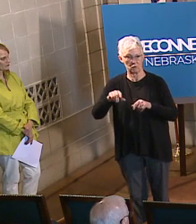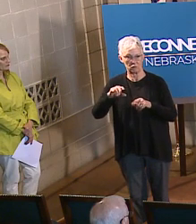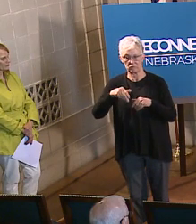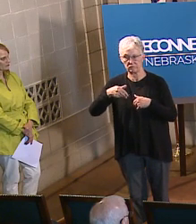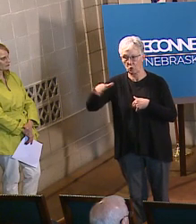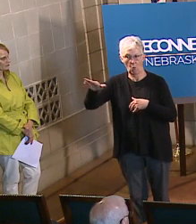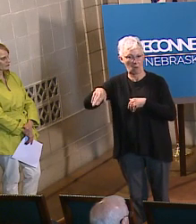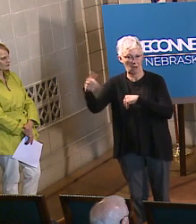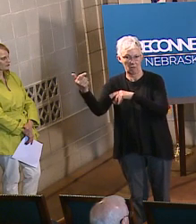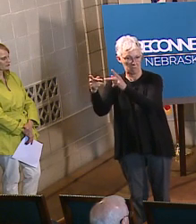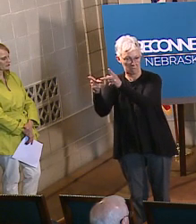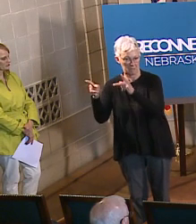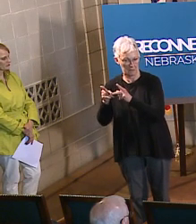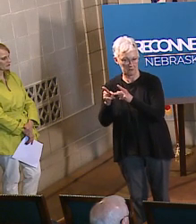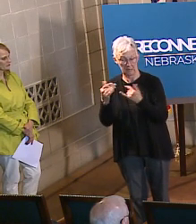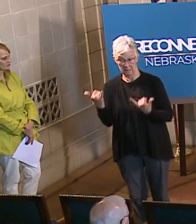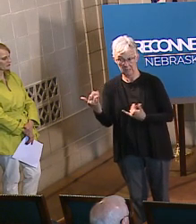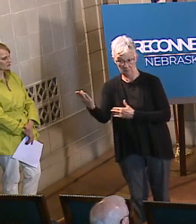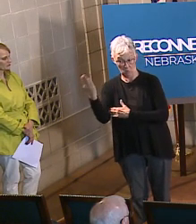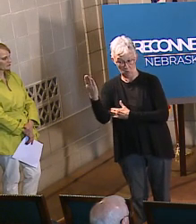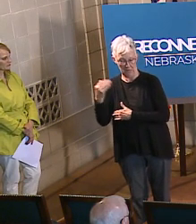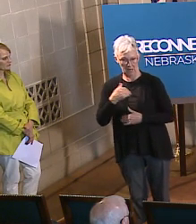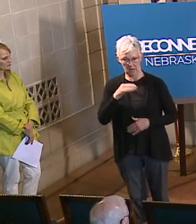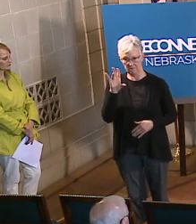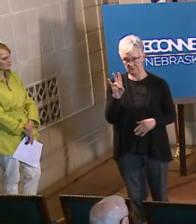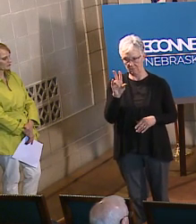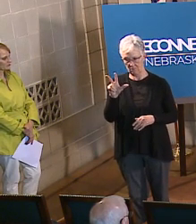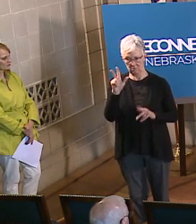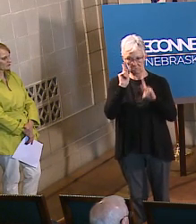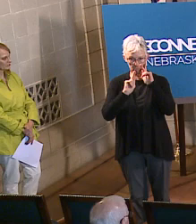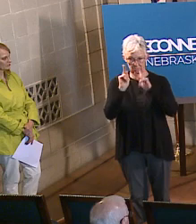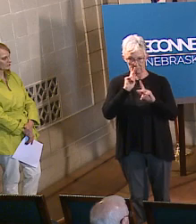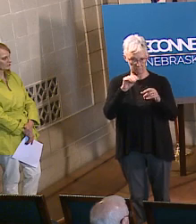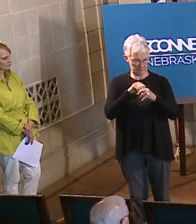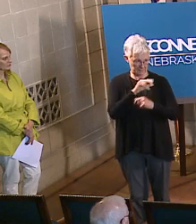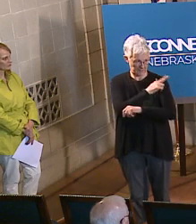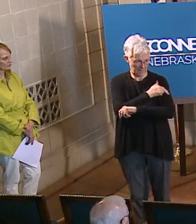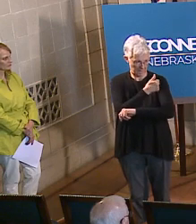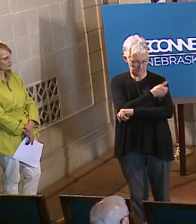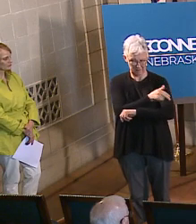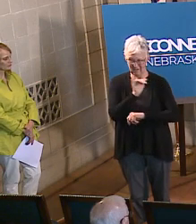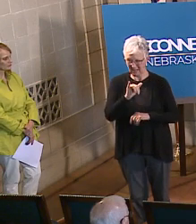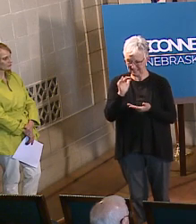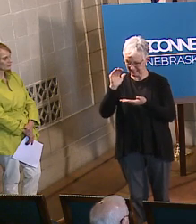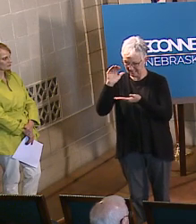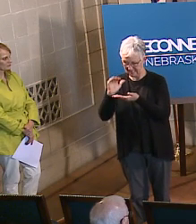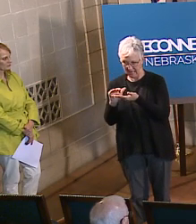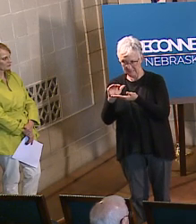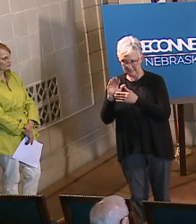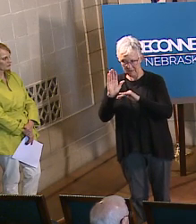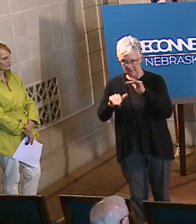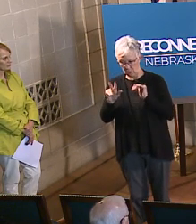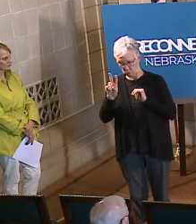THAT I.C.U. BED OR VENTILATOR TO PROVIDE TO PEOPLE.